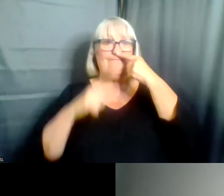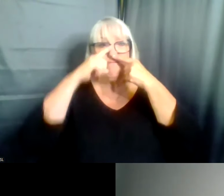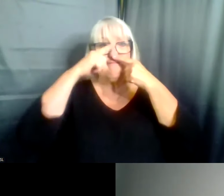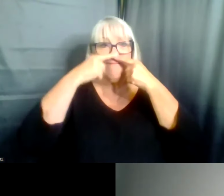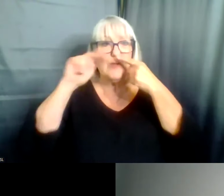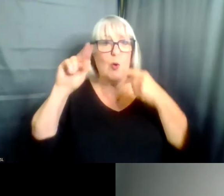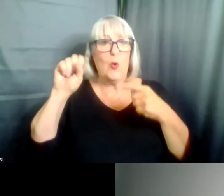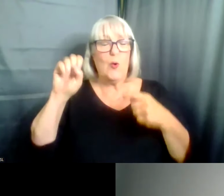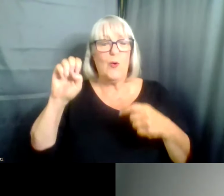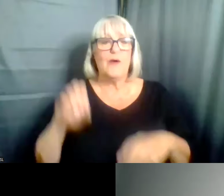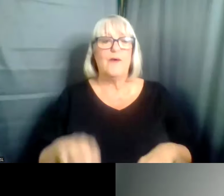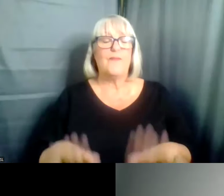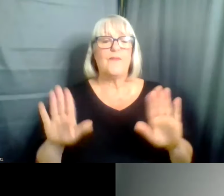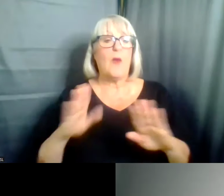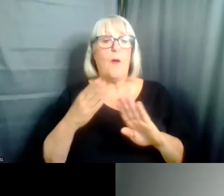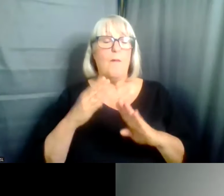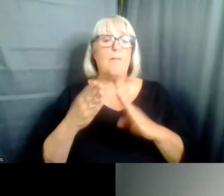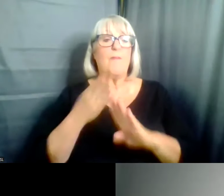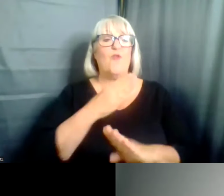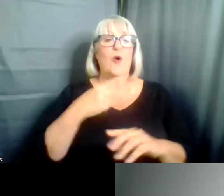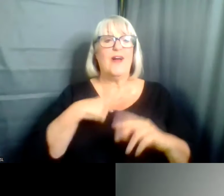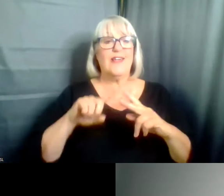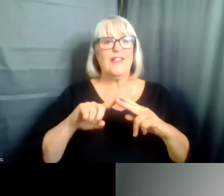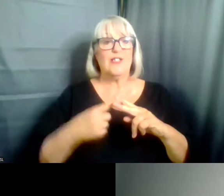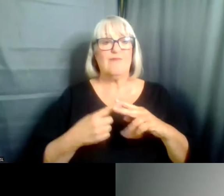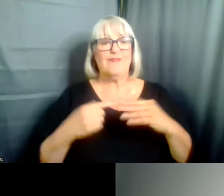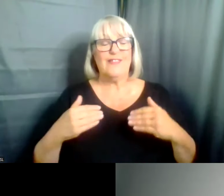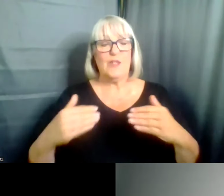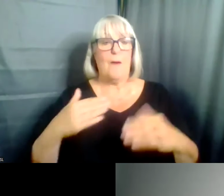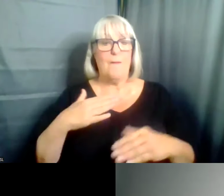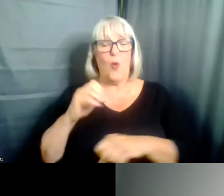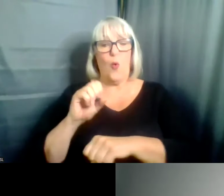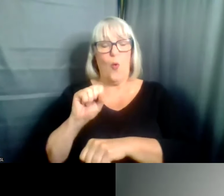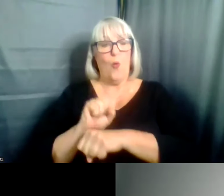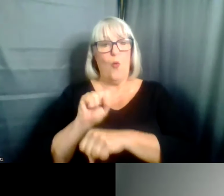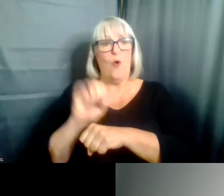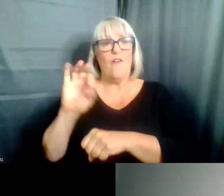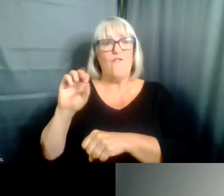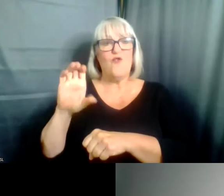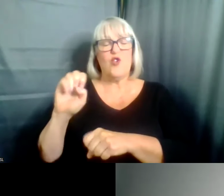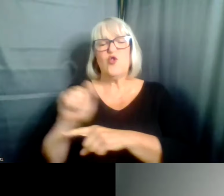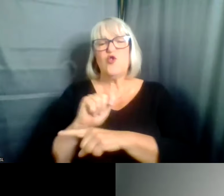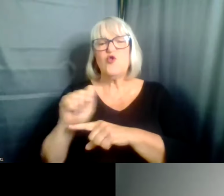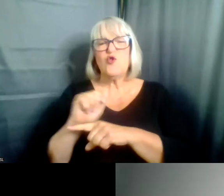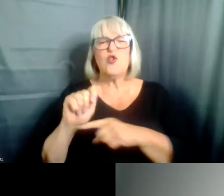So, before I sort of start talking about the workforce training, education, coordinating boards, involvement in the Long